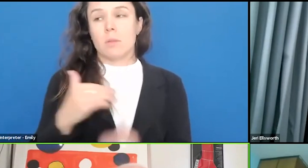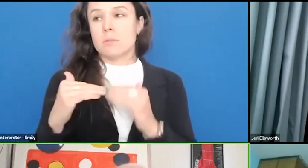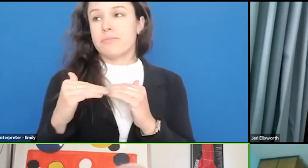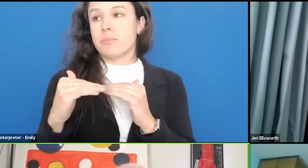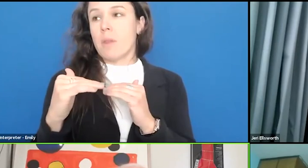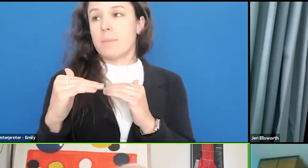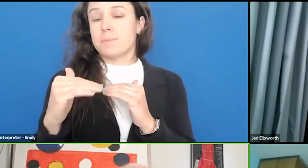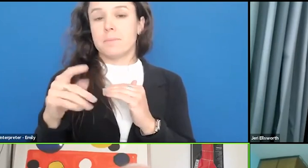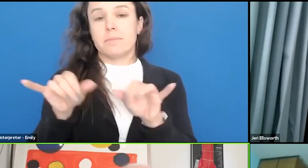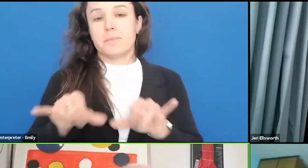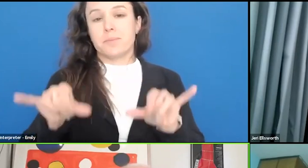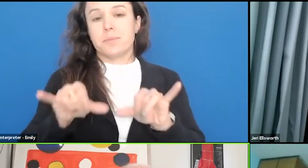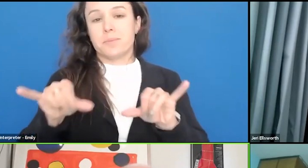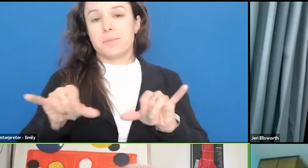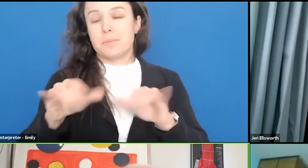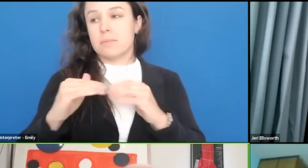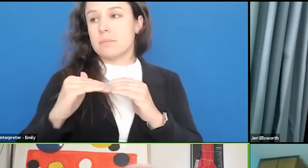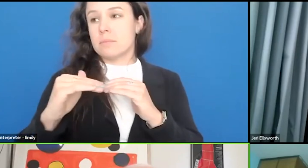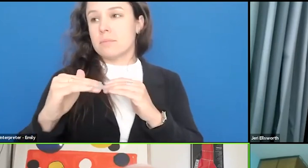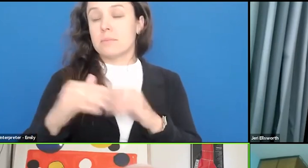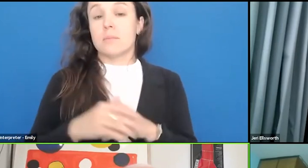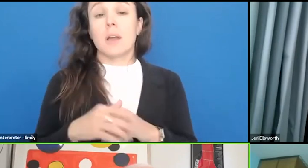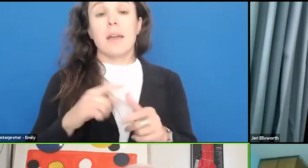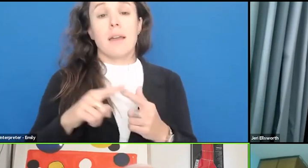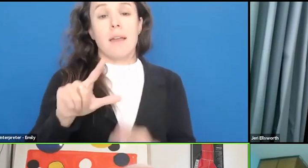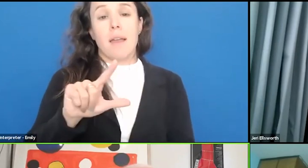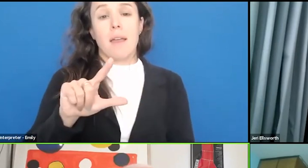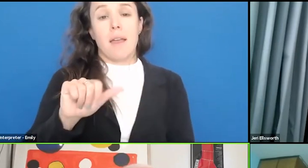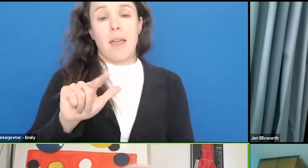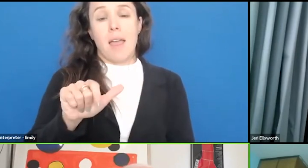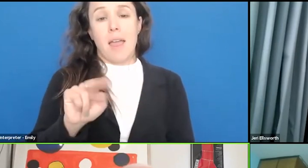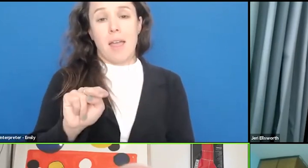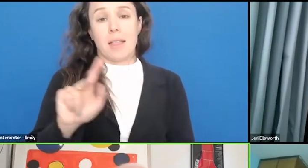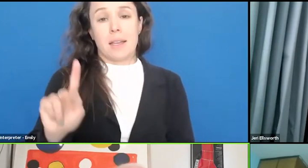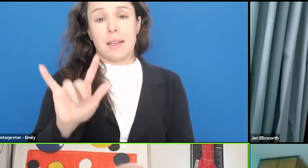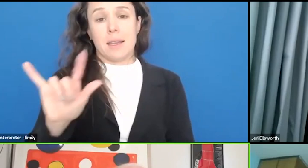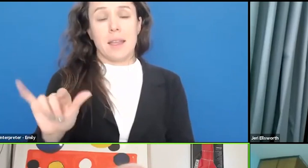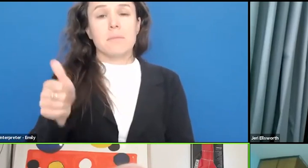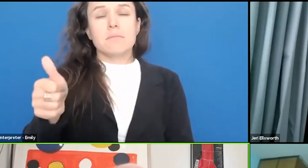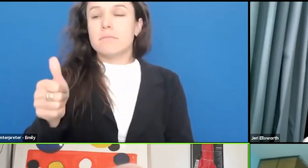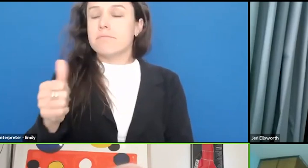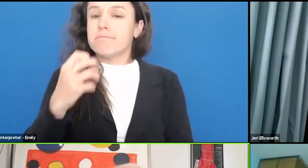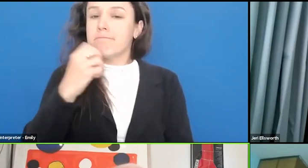modality and you know Alan K is an old dear friend, and he never imagined that overlapping